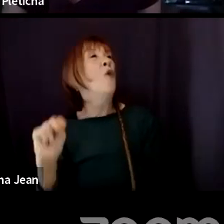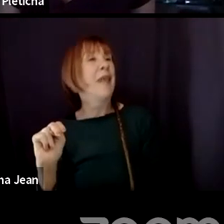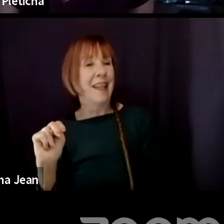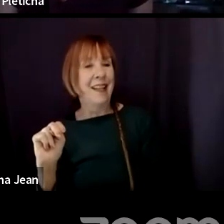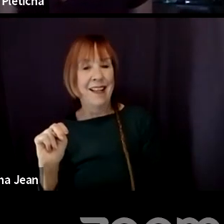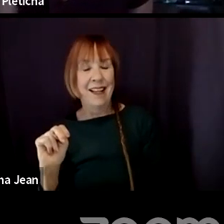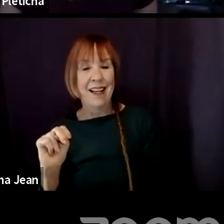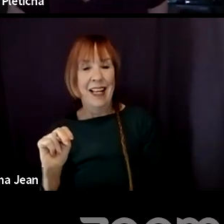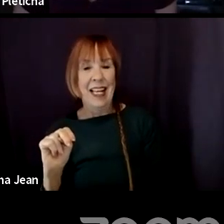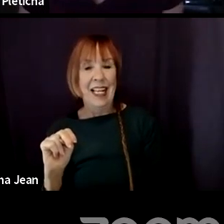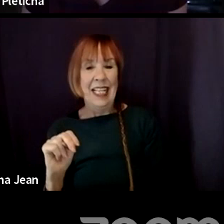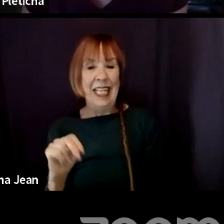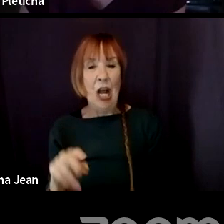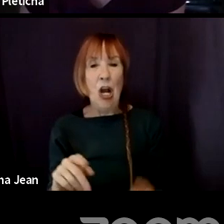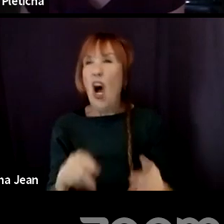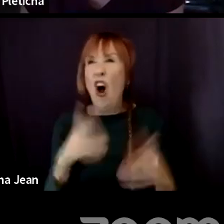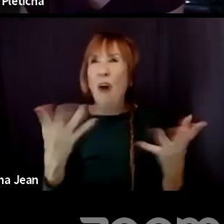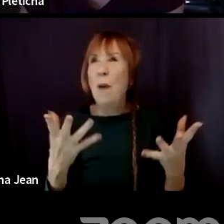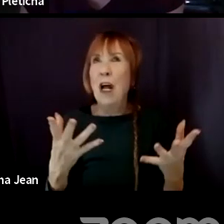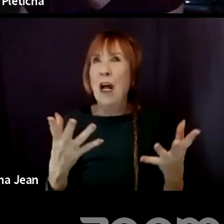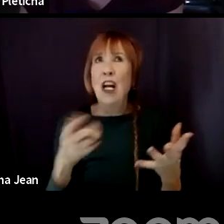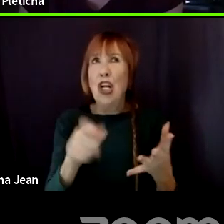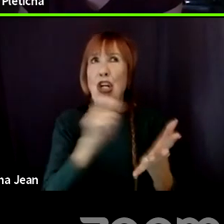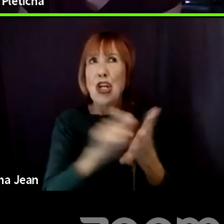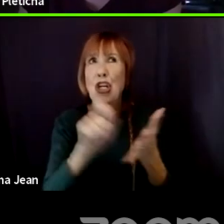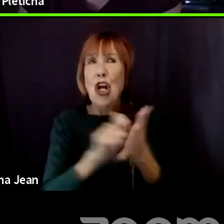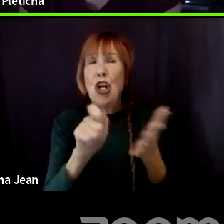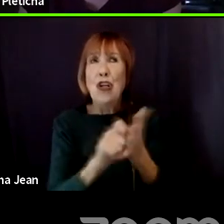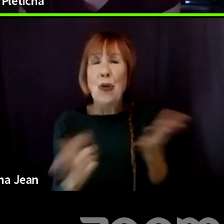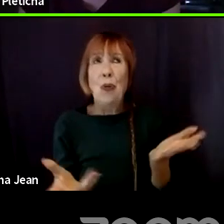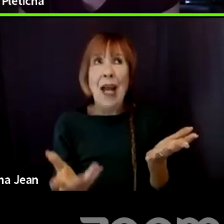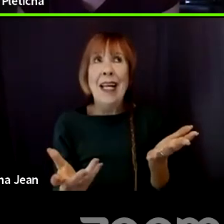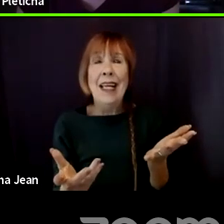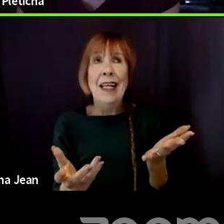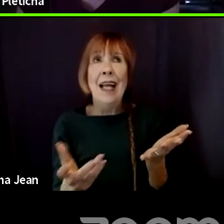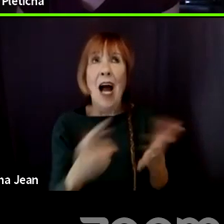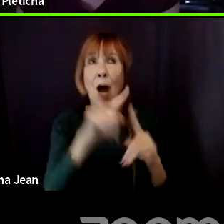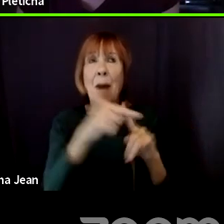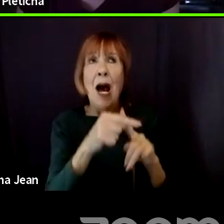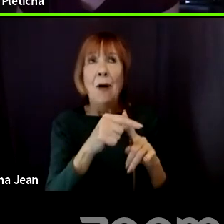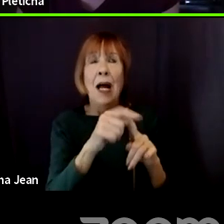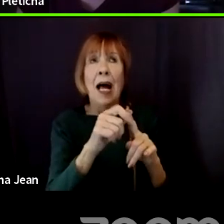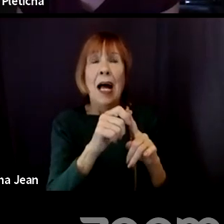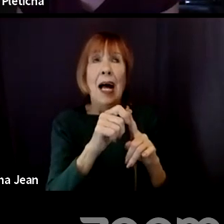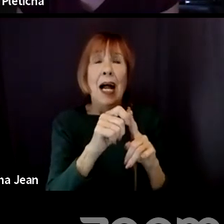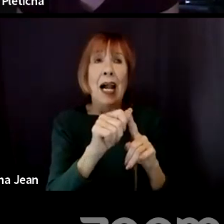and I'm like, wait a minute. There's no Asian people in here to even talk about this, so me as the person of color has to step in